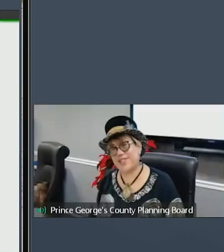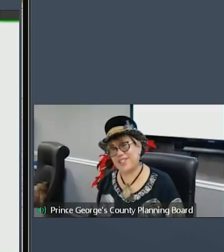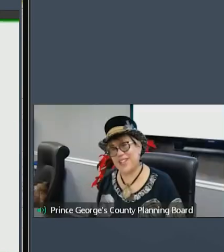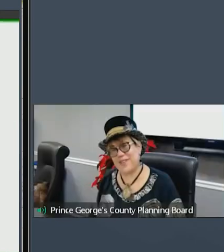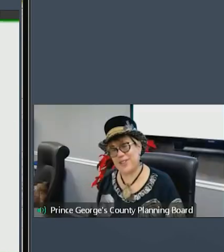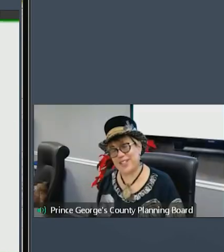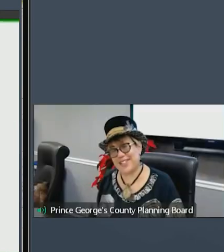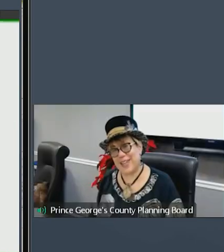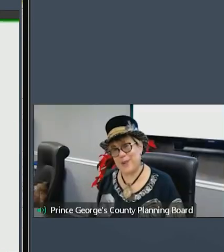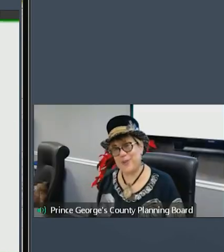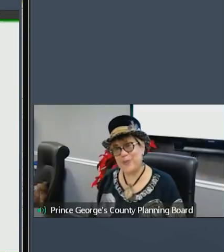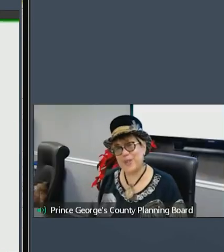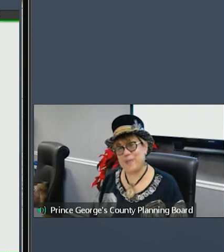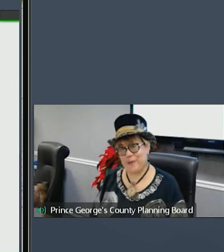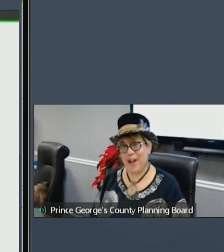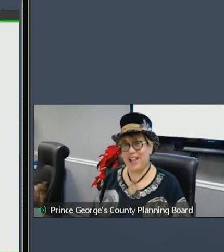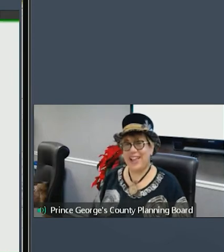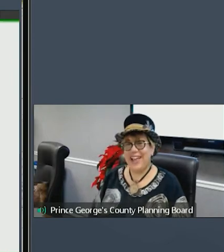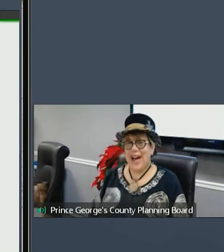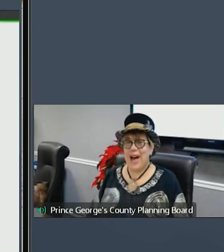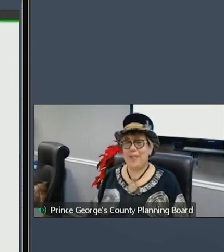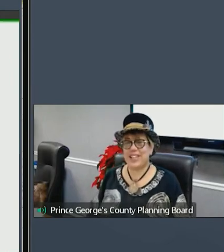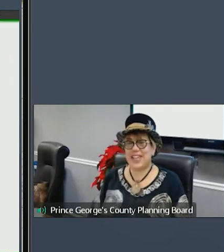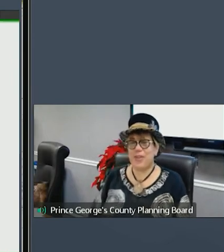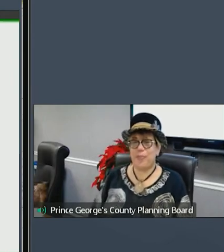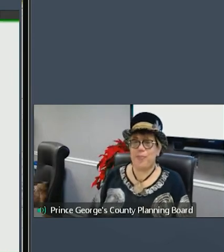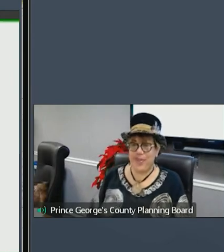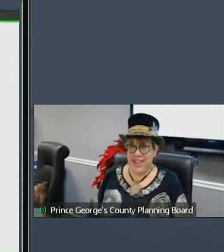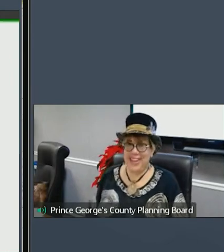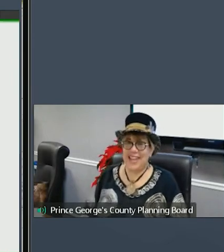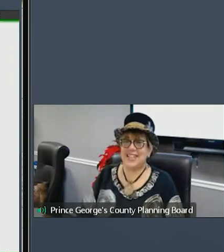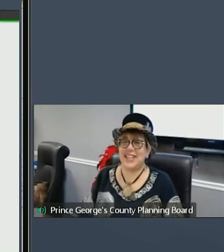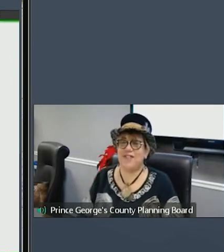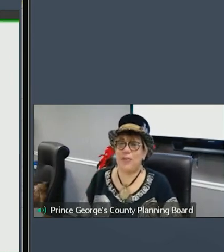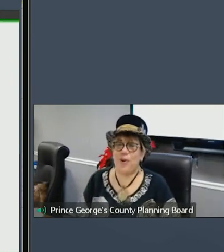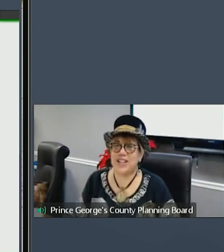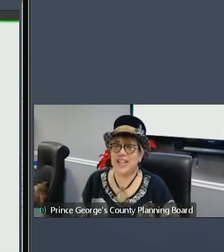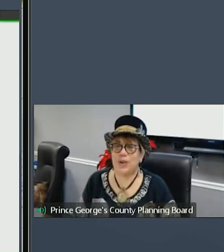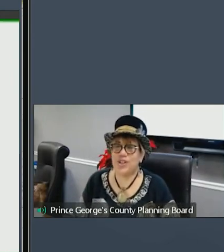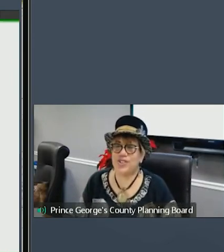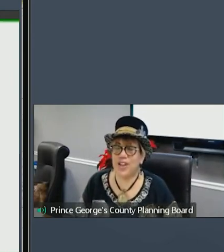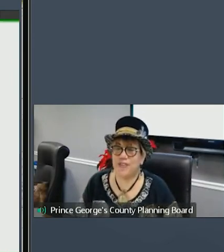Stevens. Good to see you. It's been a while. That's the end of the group. Let's see if the board has any questions of you, Mr.